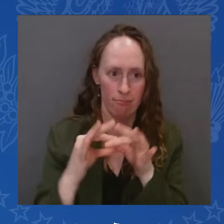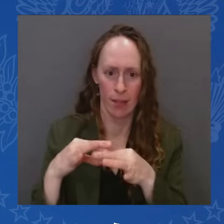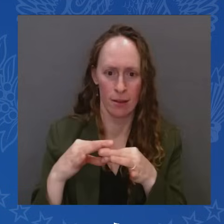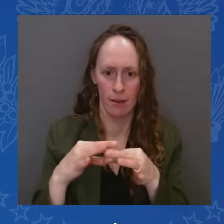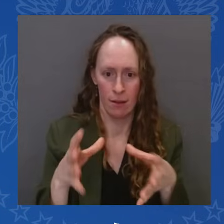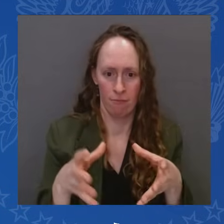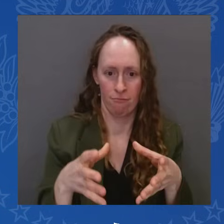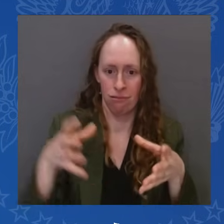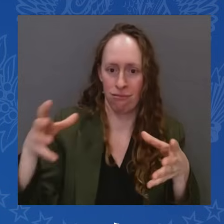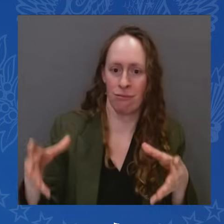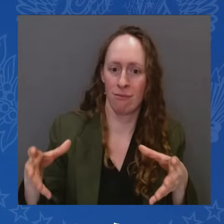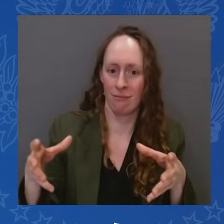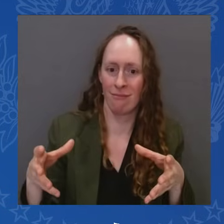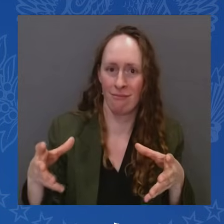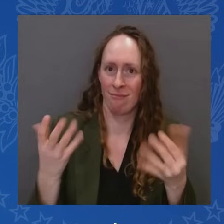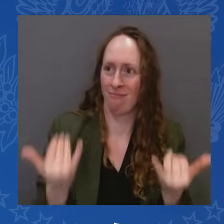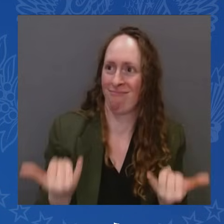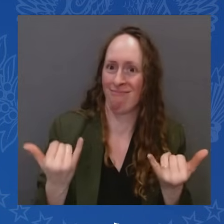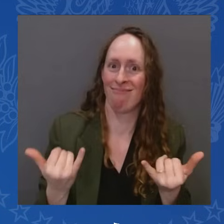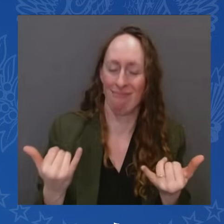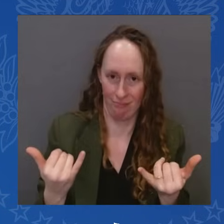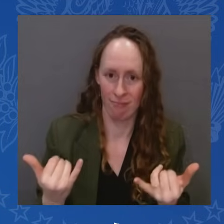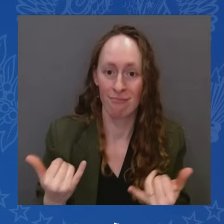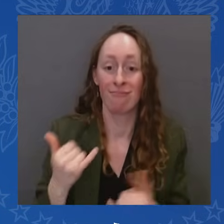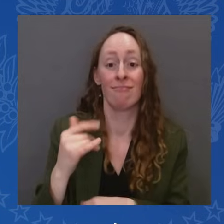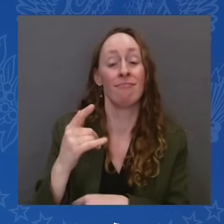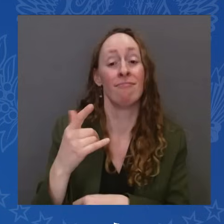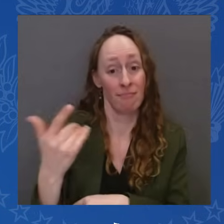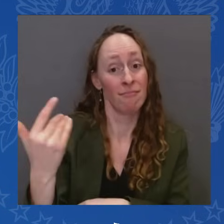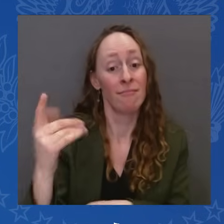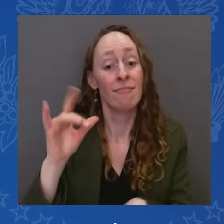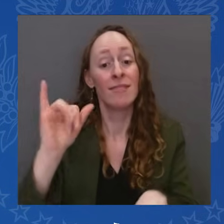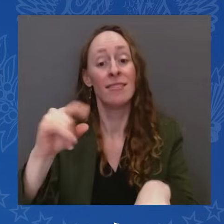in Geneva right after I was elected.